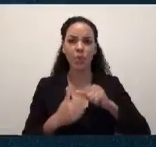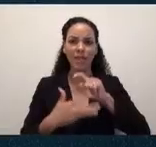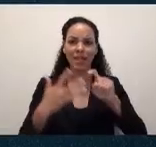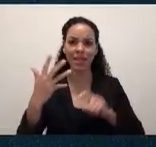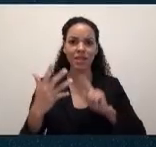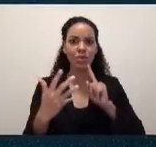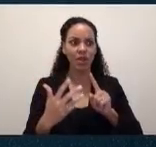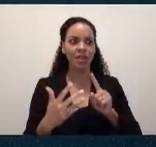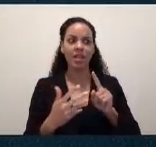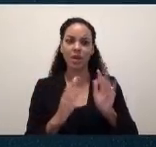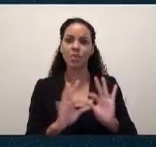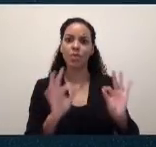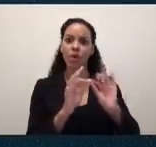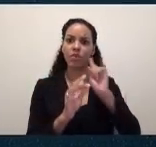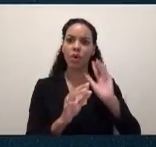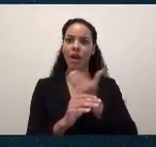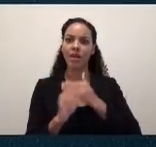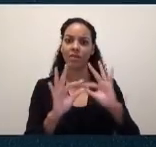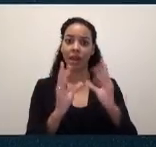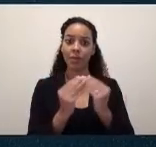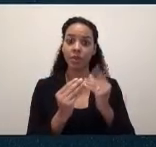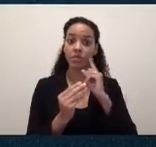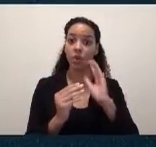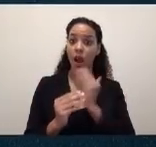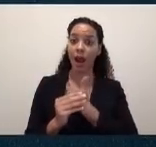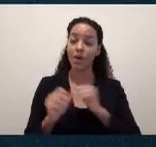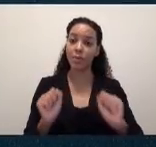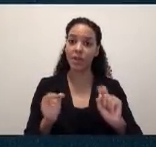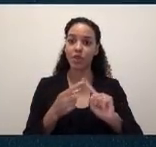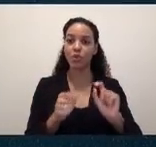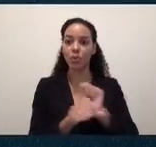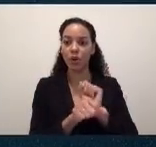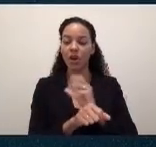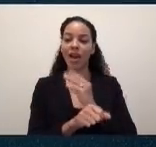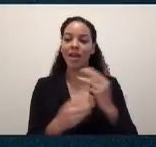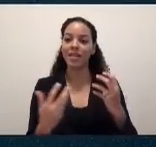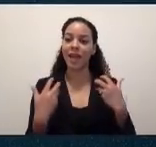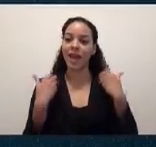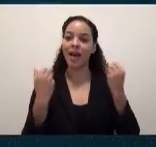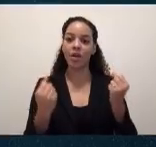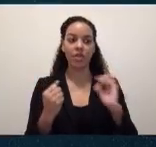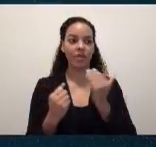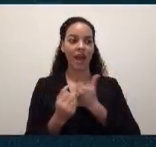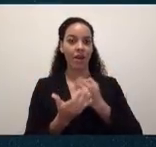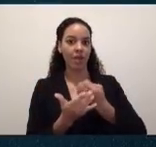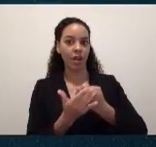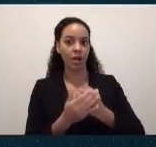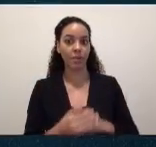to our ability to work and to the health of our economy. The Biden-Harris administration's build